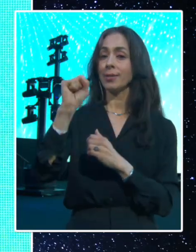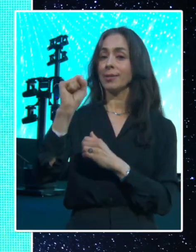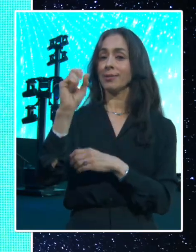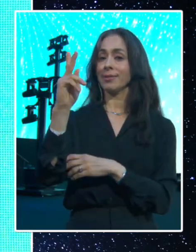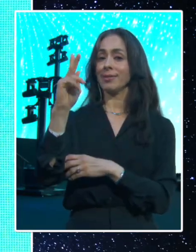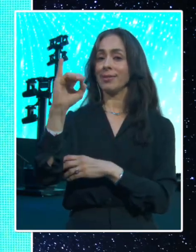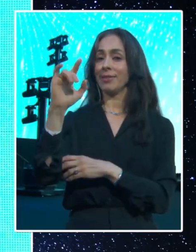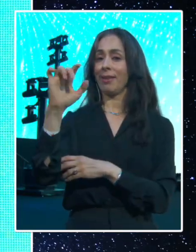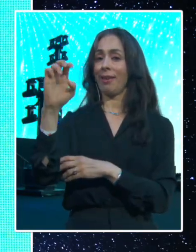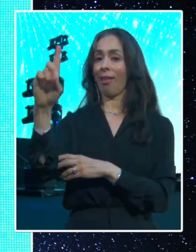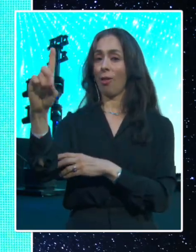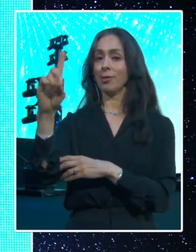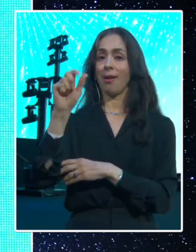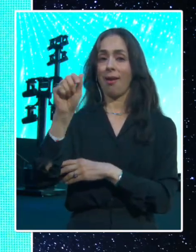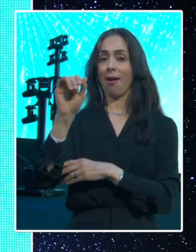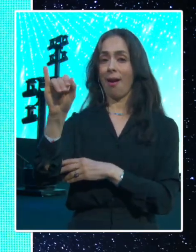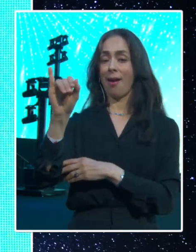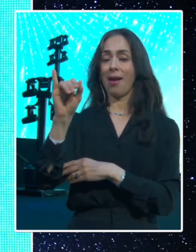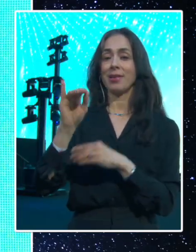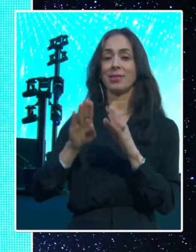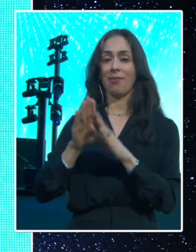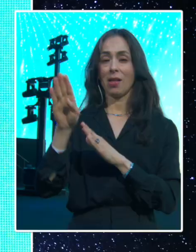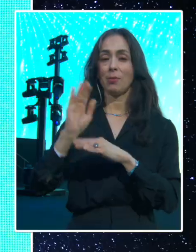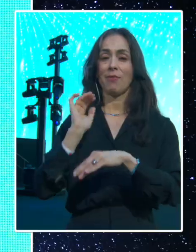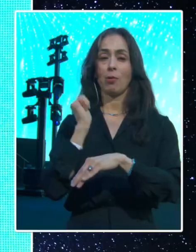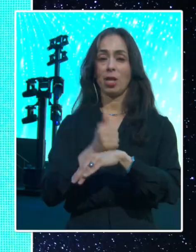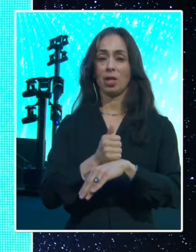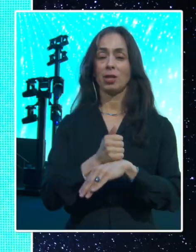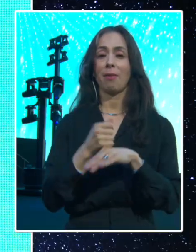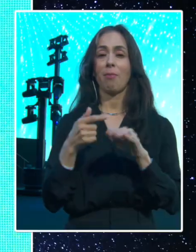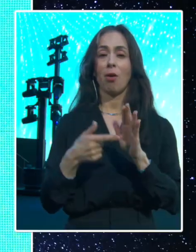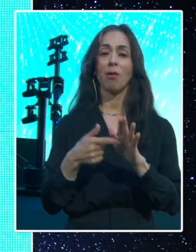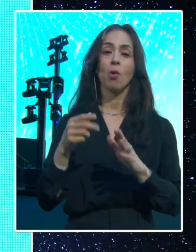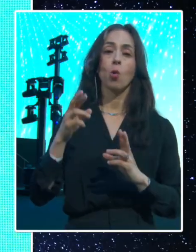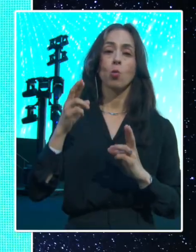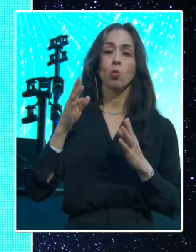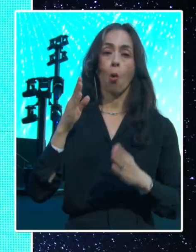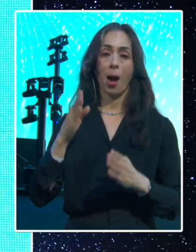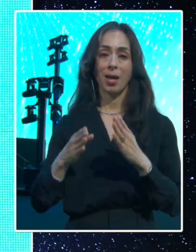Let's see how SKILD AI has developed a foundational model for robotics